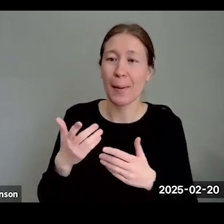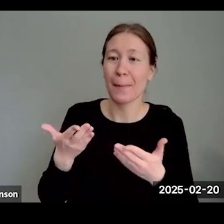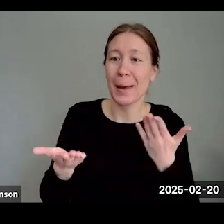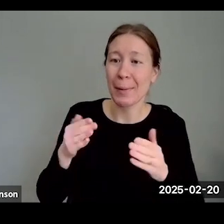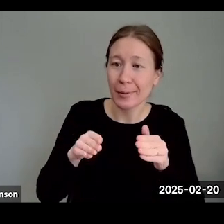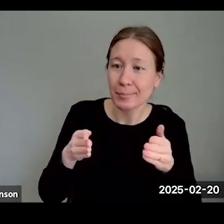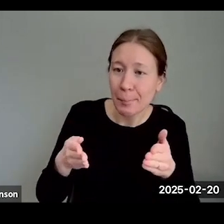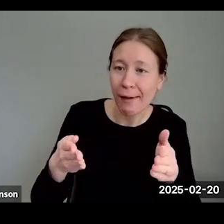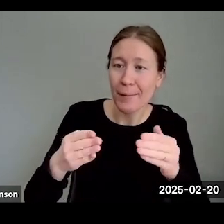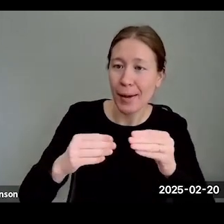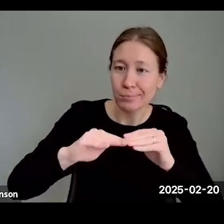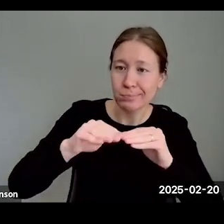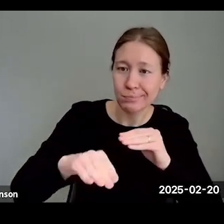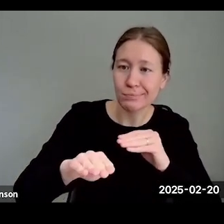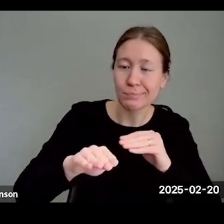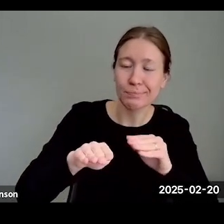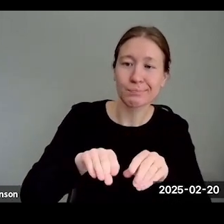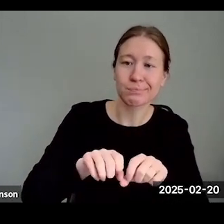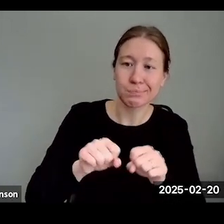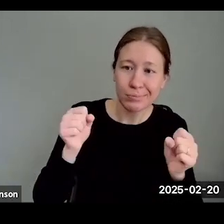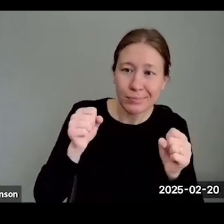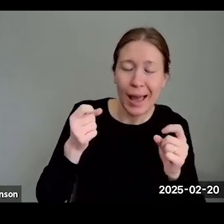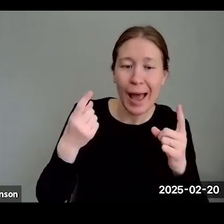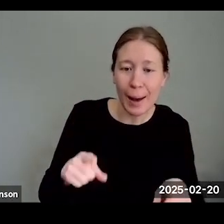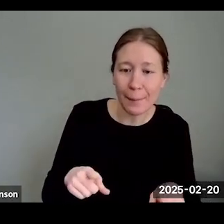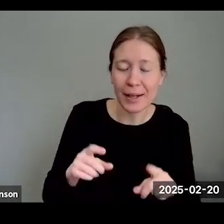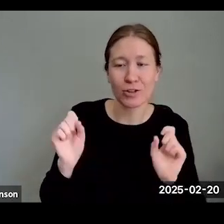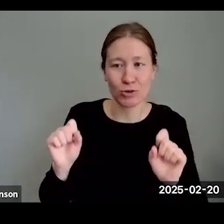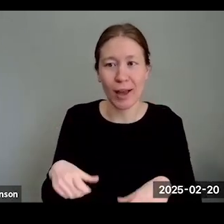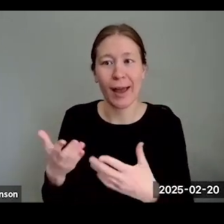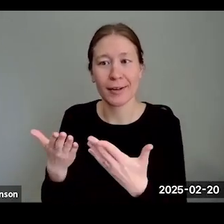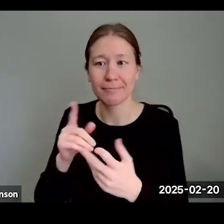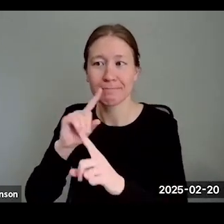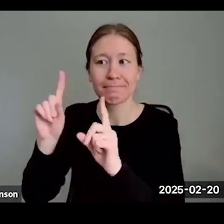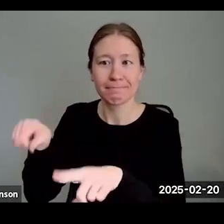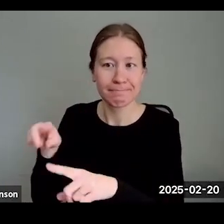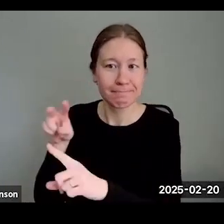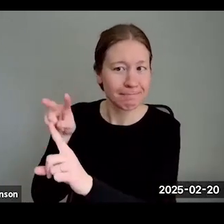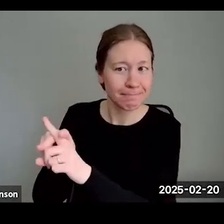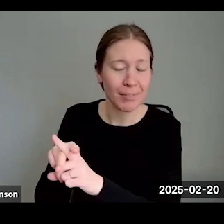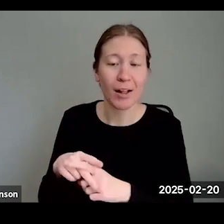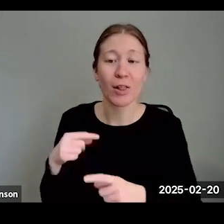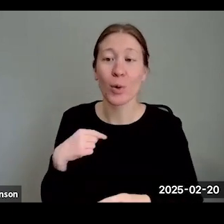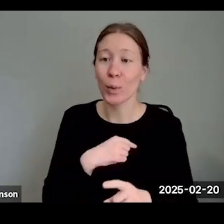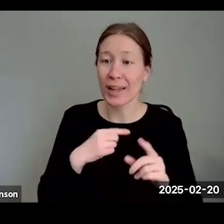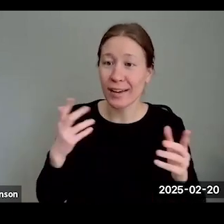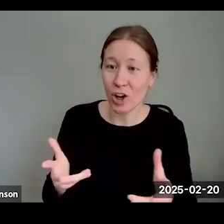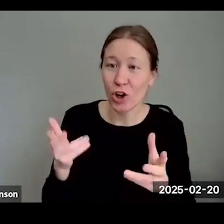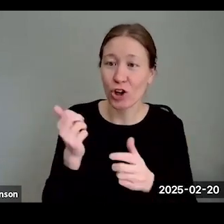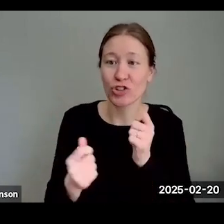We do encourage individuals to voluntarily self-ID with their disability status,